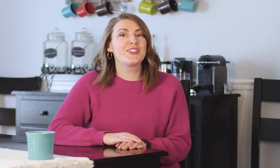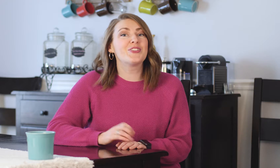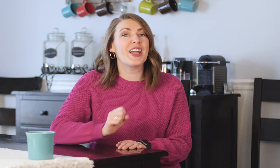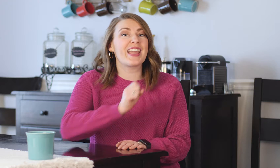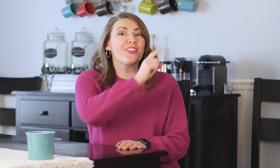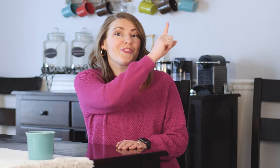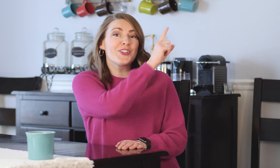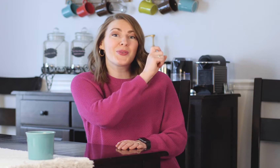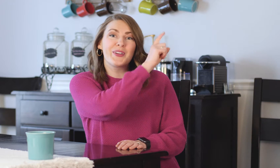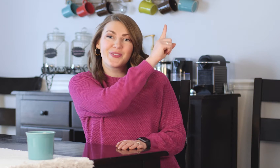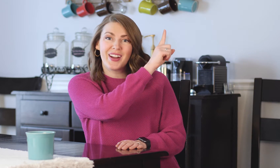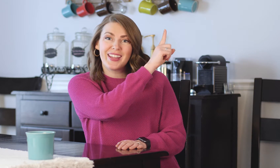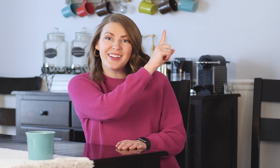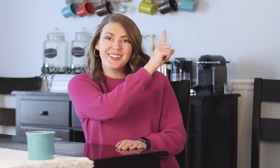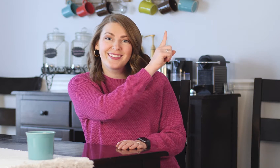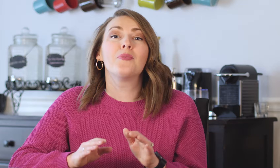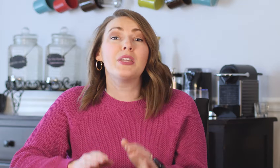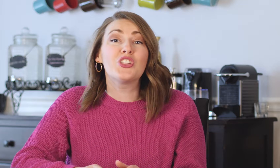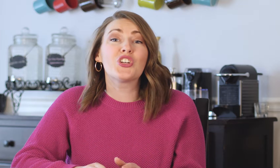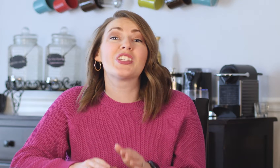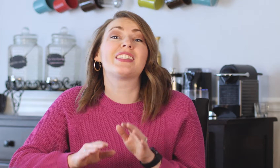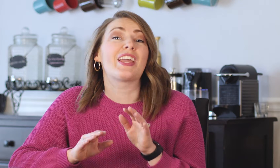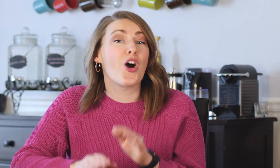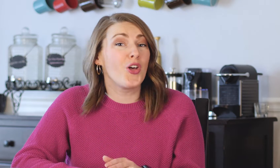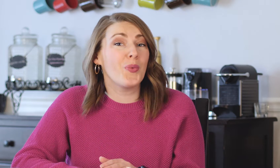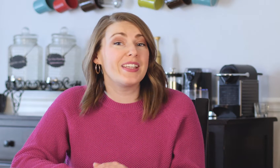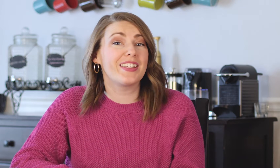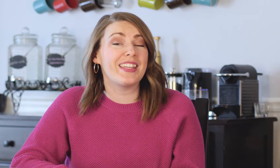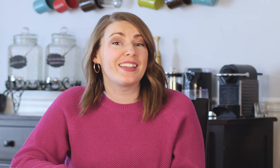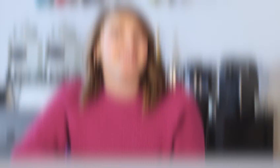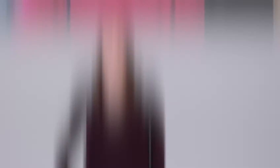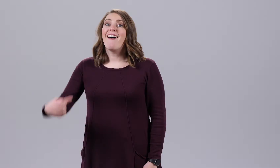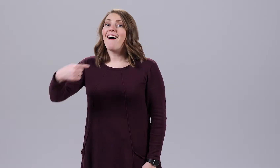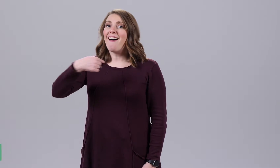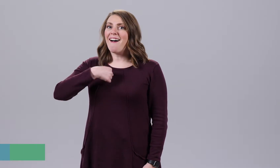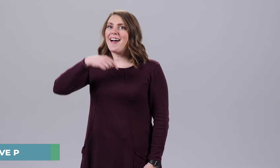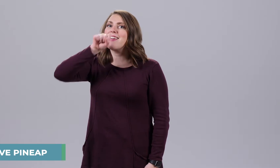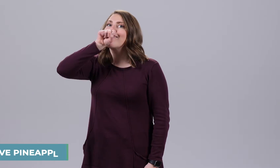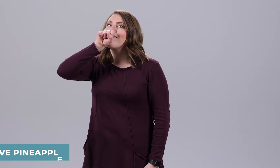so check out the first one right here. Be sure to stay all the way till the end. I'll be putting